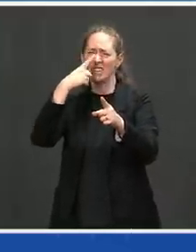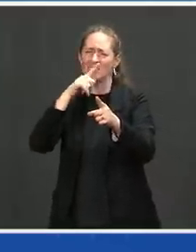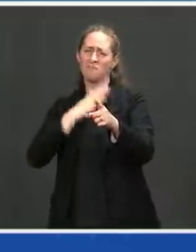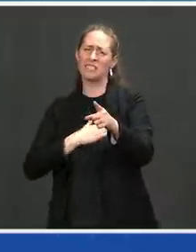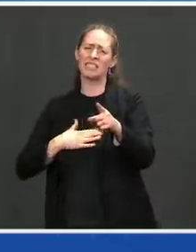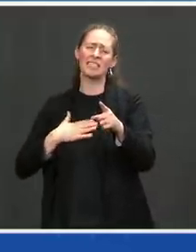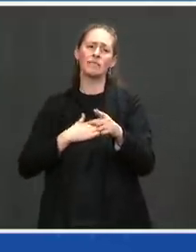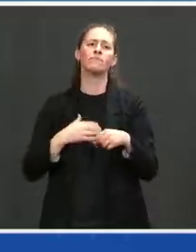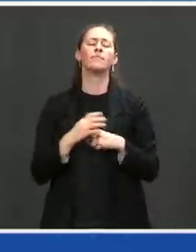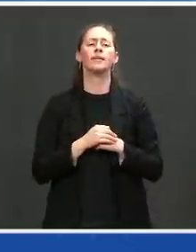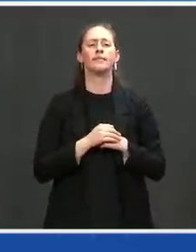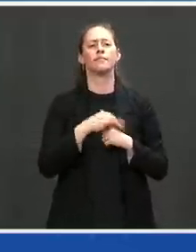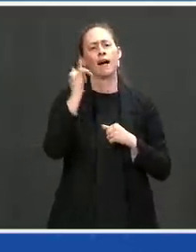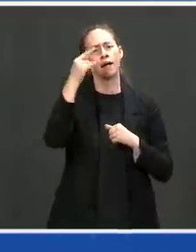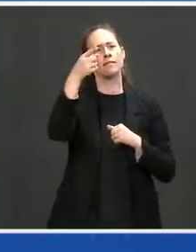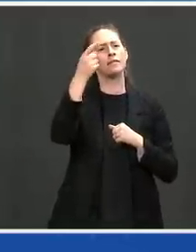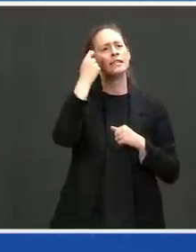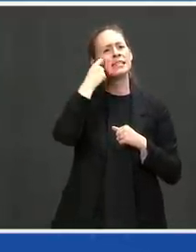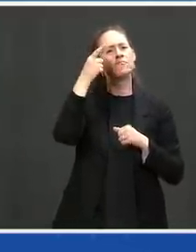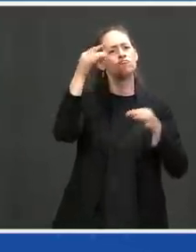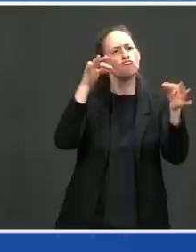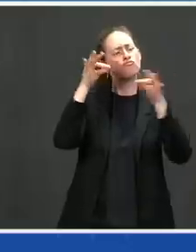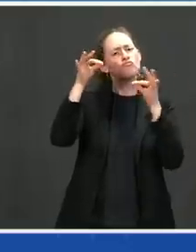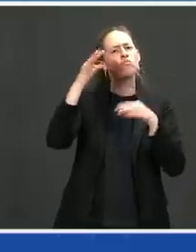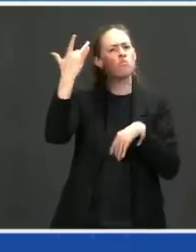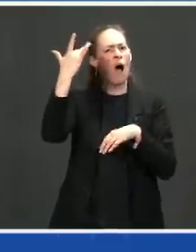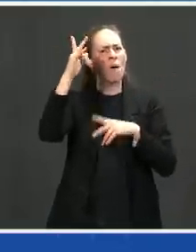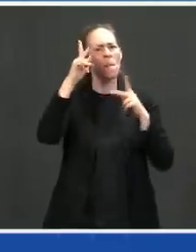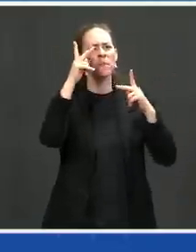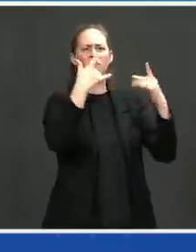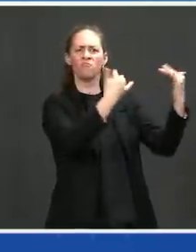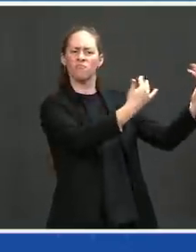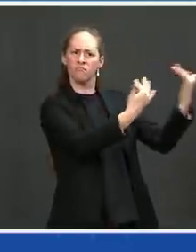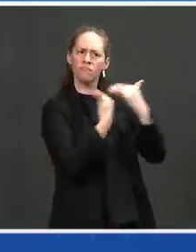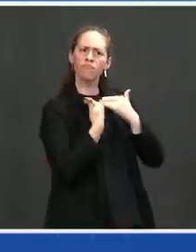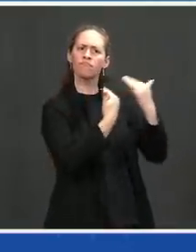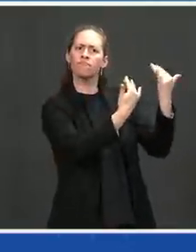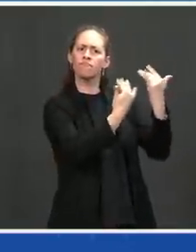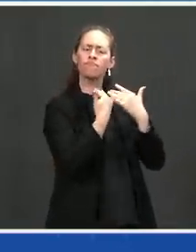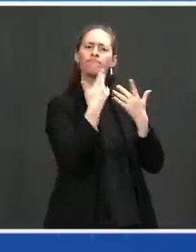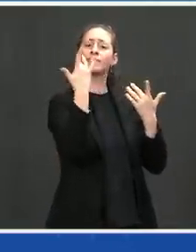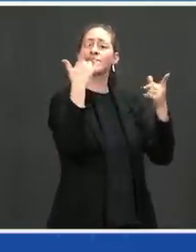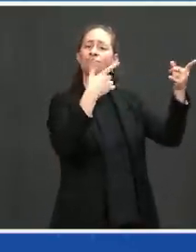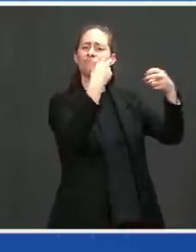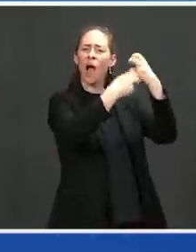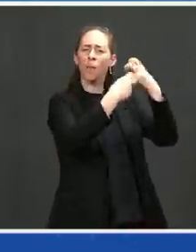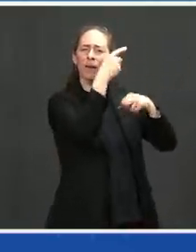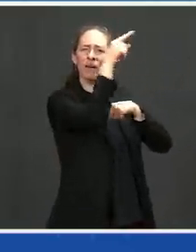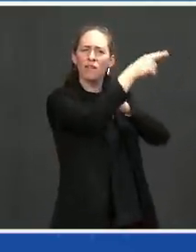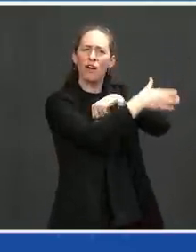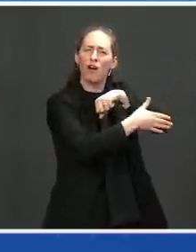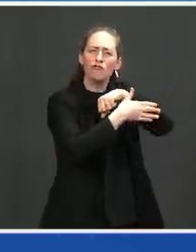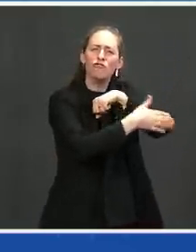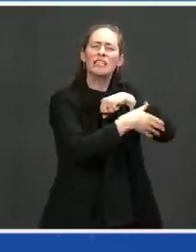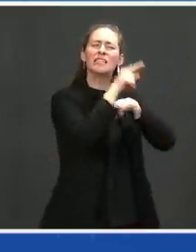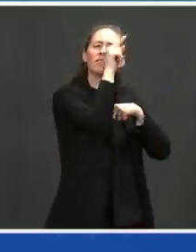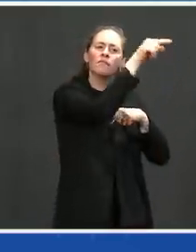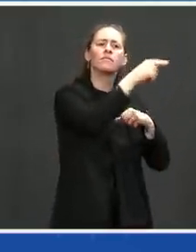talking about in-country problems, saying that it happens every year; you blamed the last administration. Sir, I just got back last night from a reporting trip